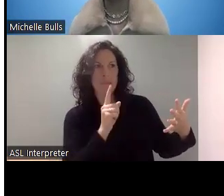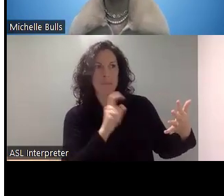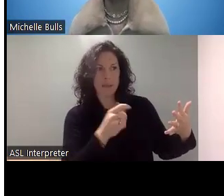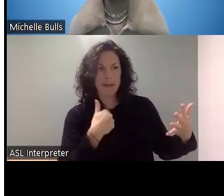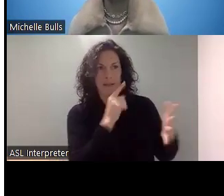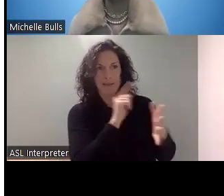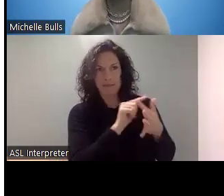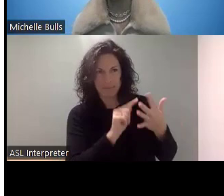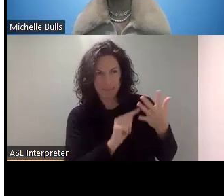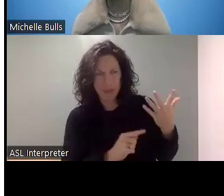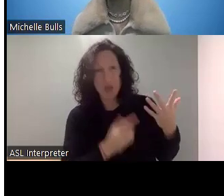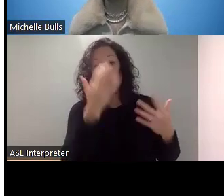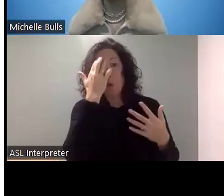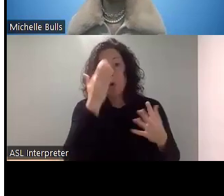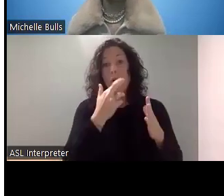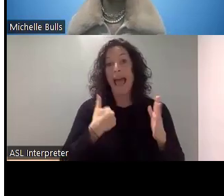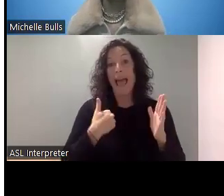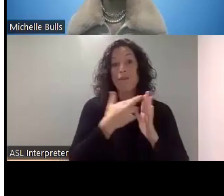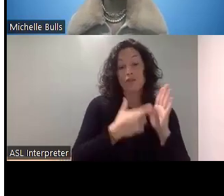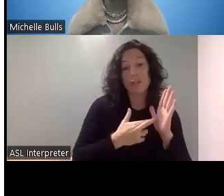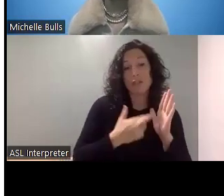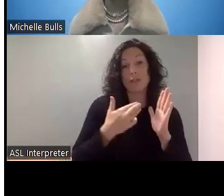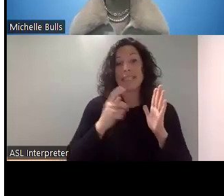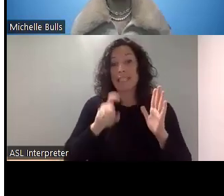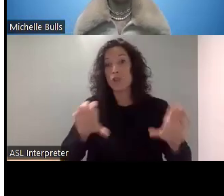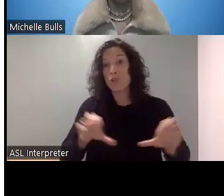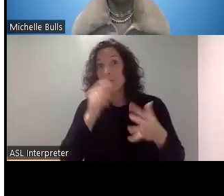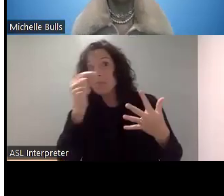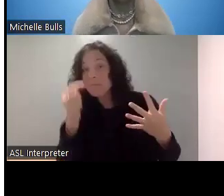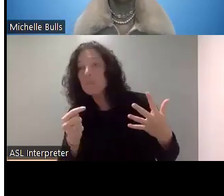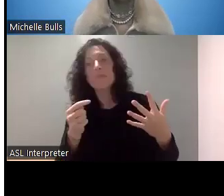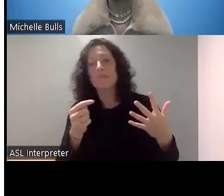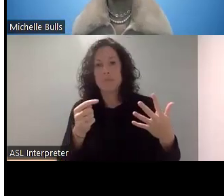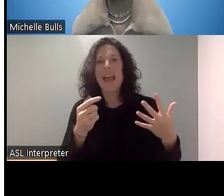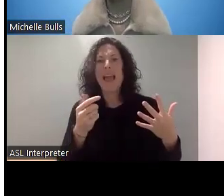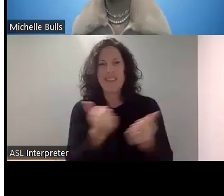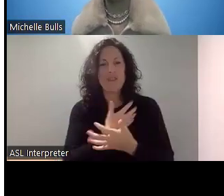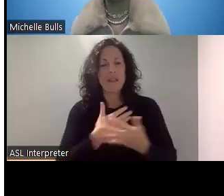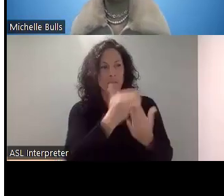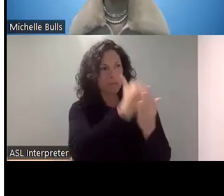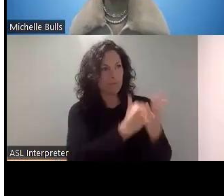and know what you need to do, when you need to do it and which systems would require them.